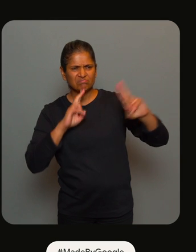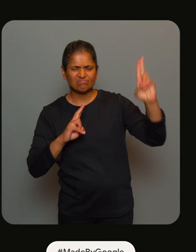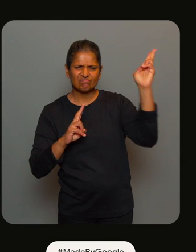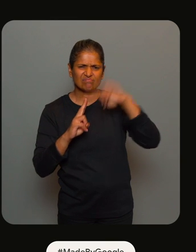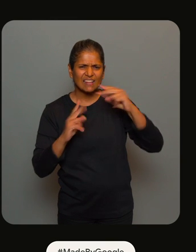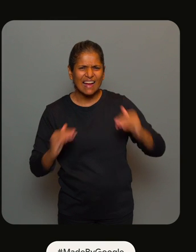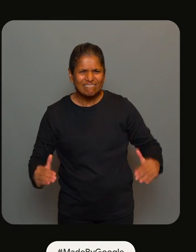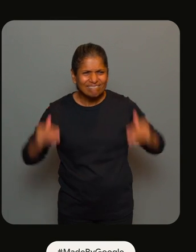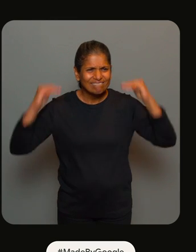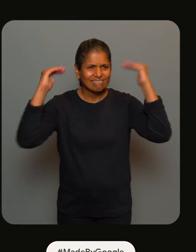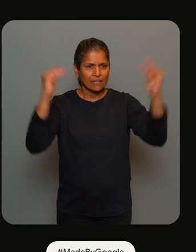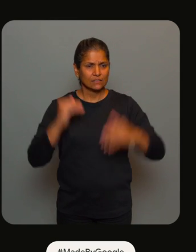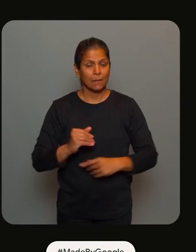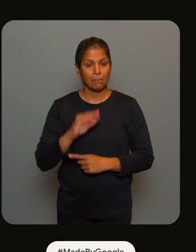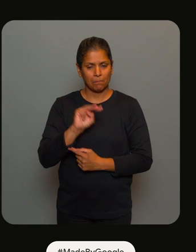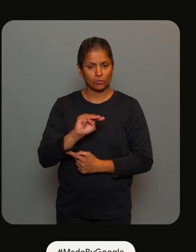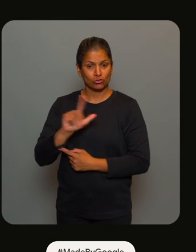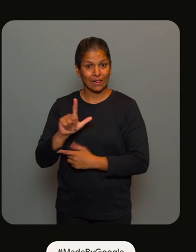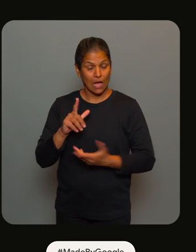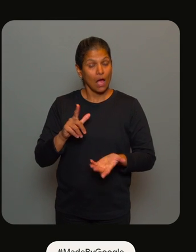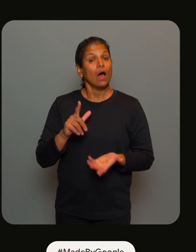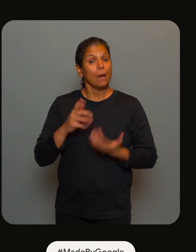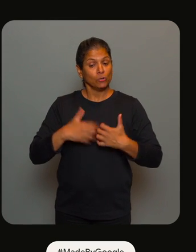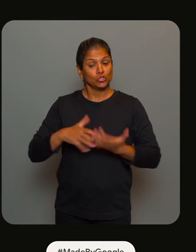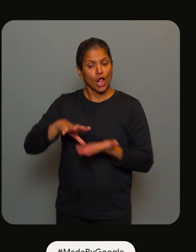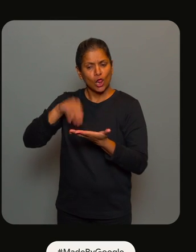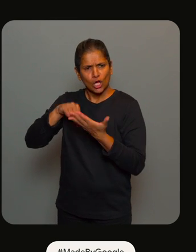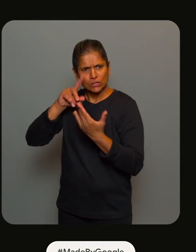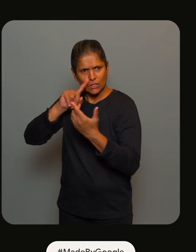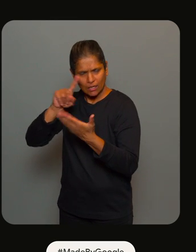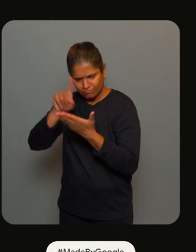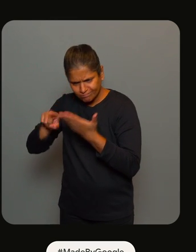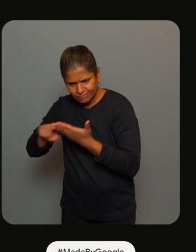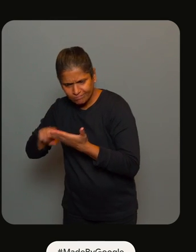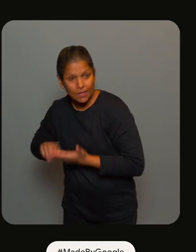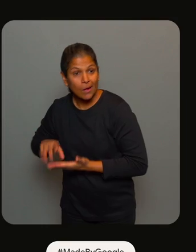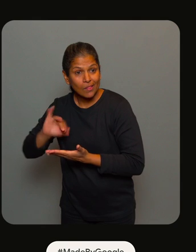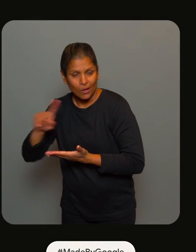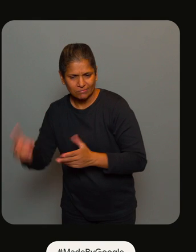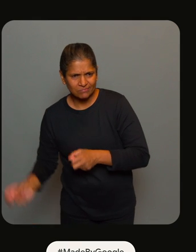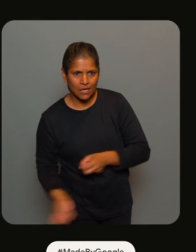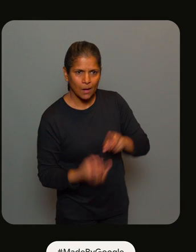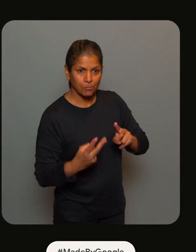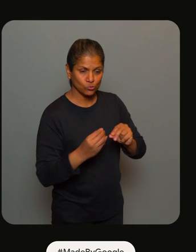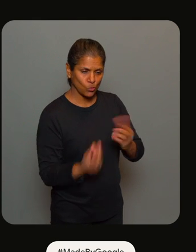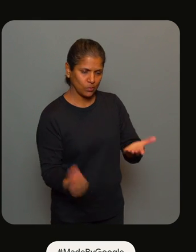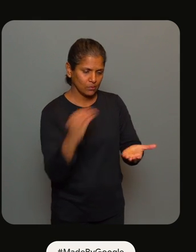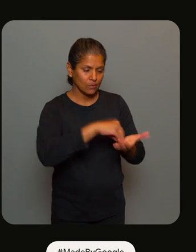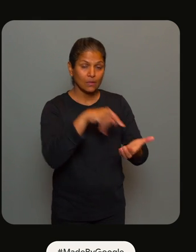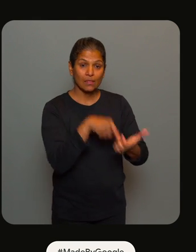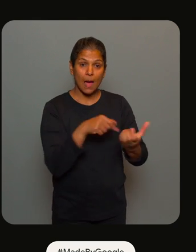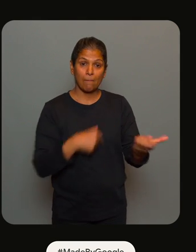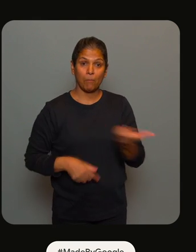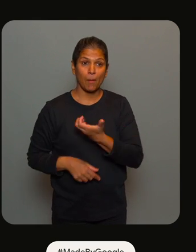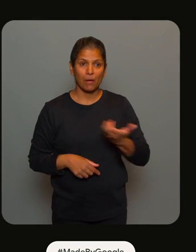models out of our research labs right in to Pixel hardware. It represents years of development across Google, and a